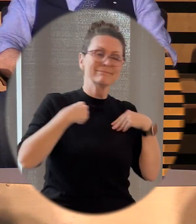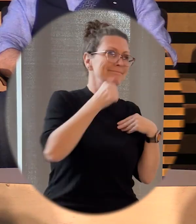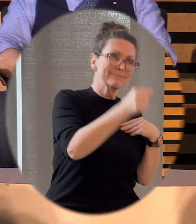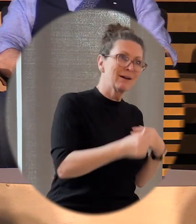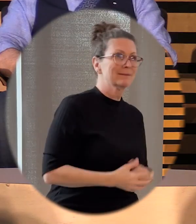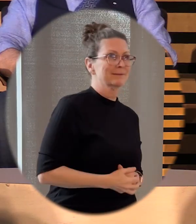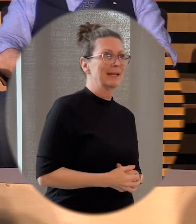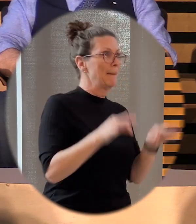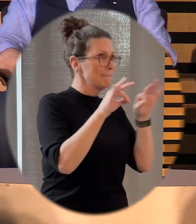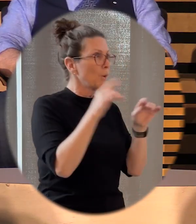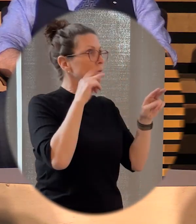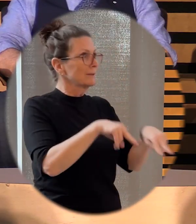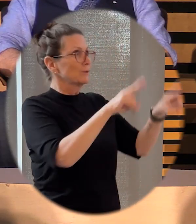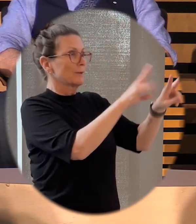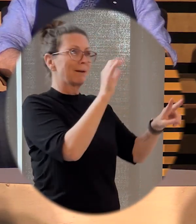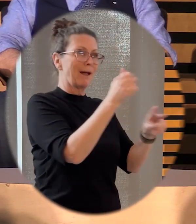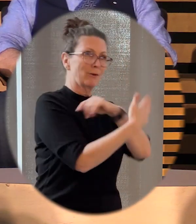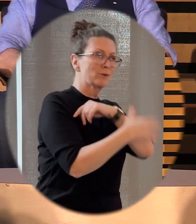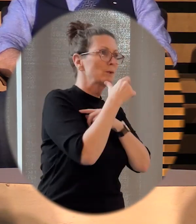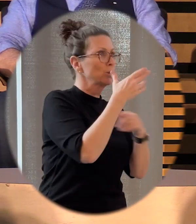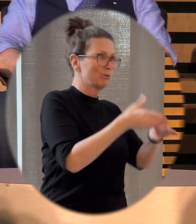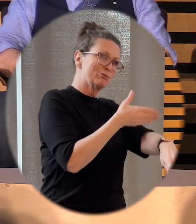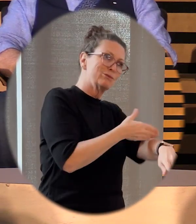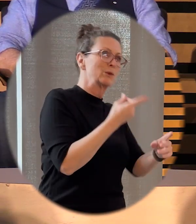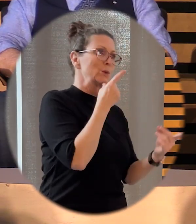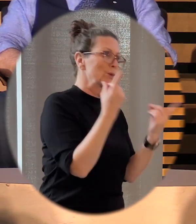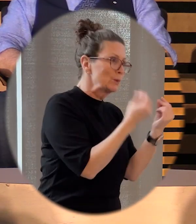players that have already made and continue to make Canada strong and that with new and adequate